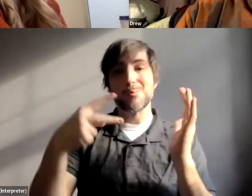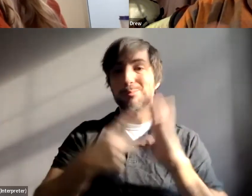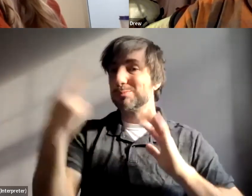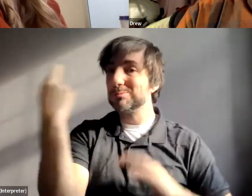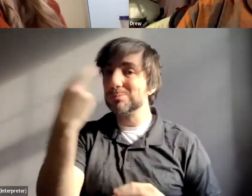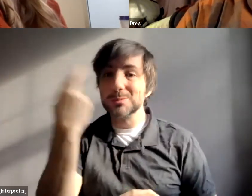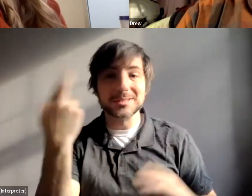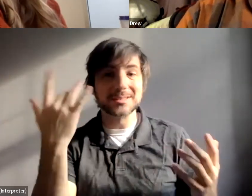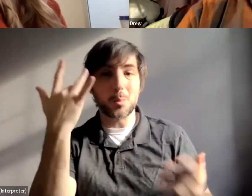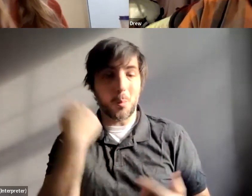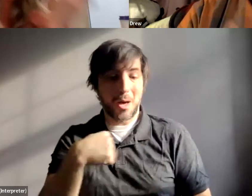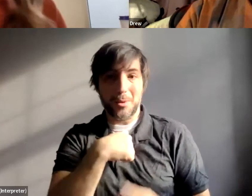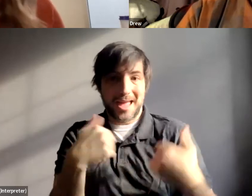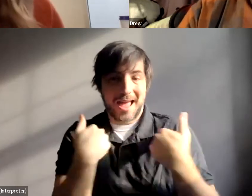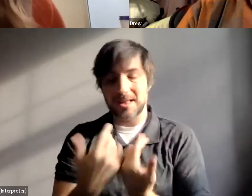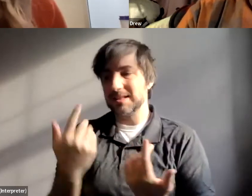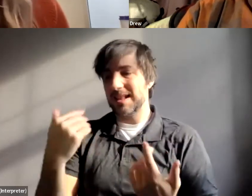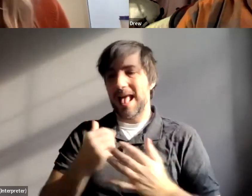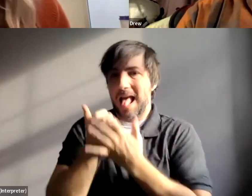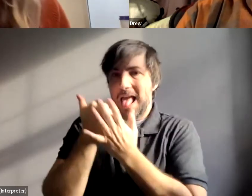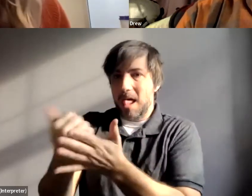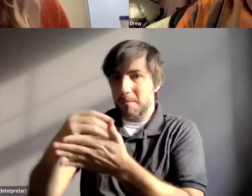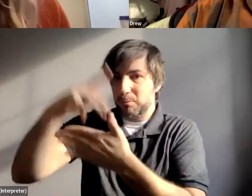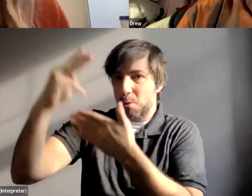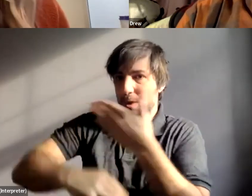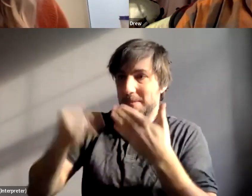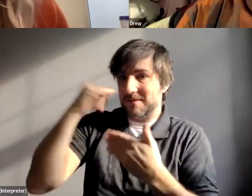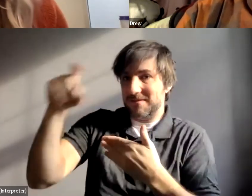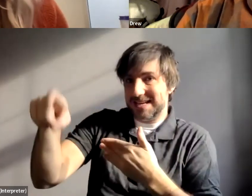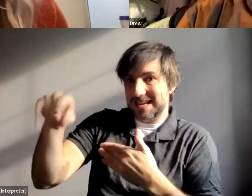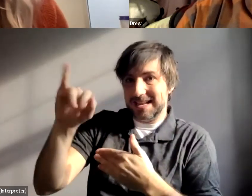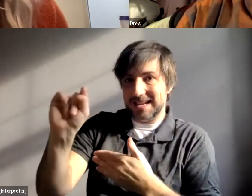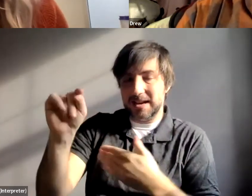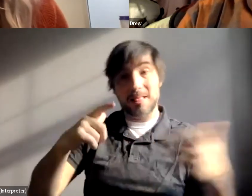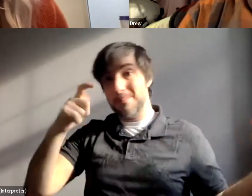where they need it. Our big event is the wind y city blind hockey showdown held